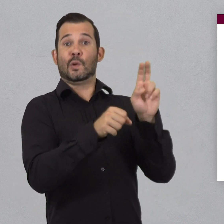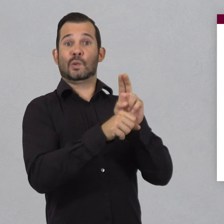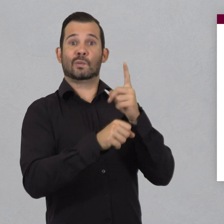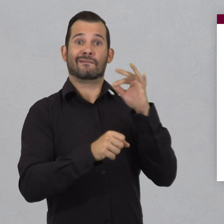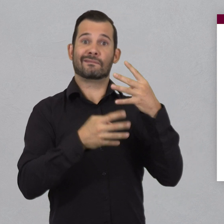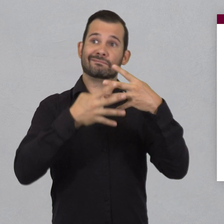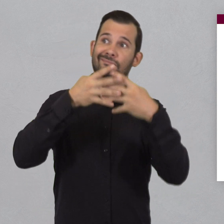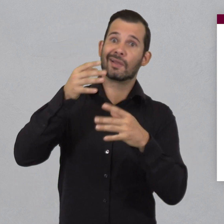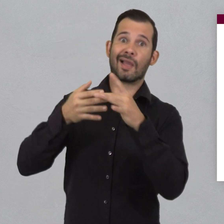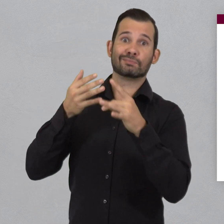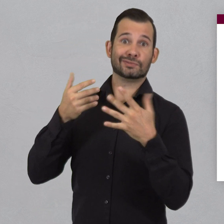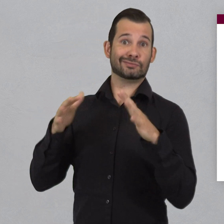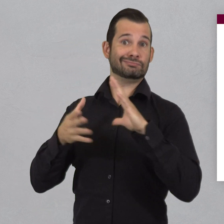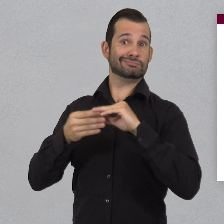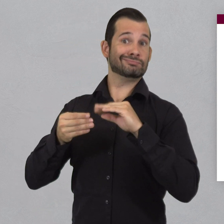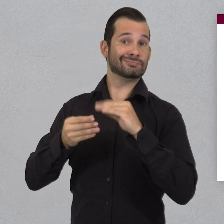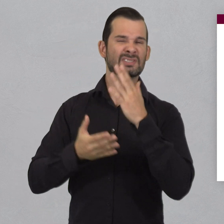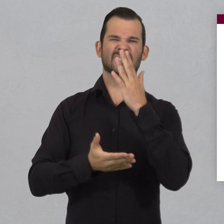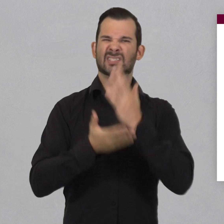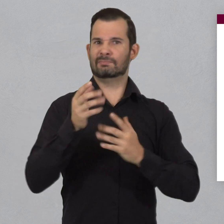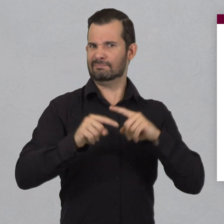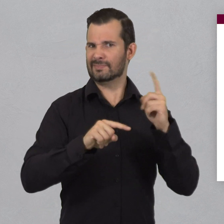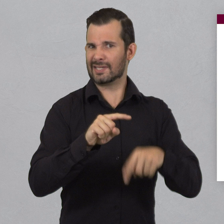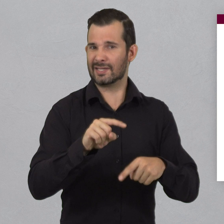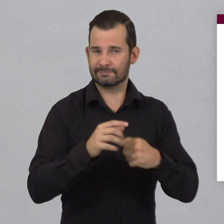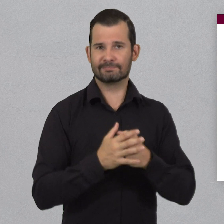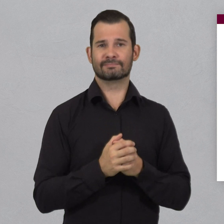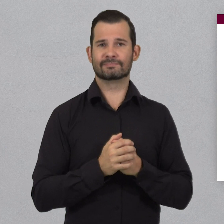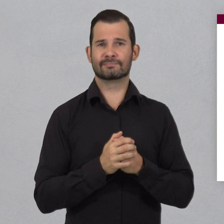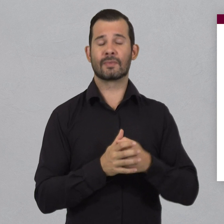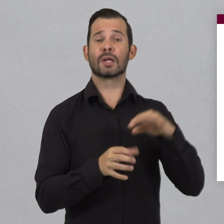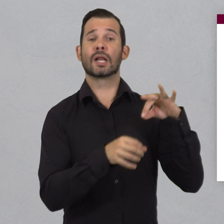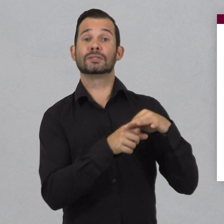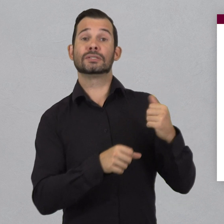options listed above, some cannot. Elections Canada has